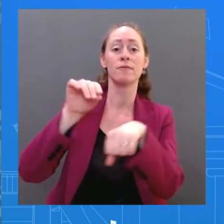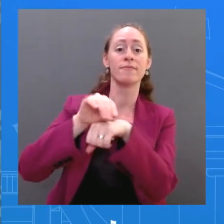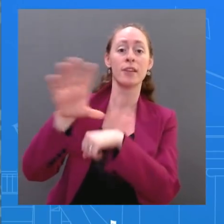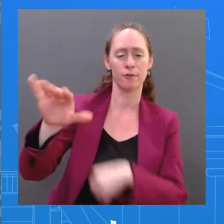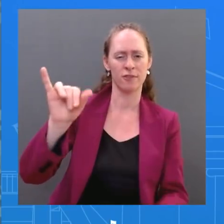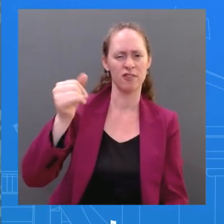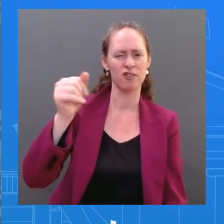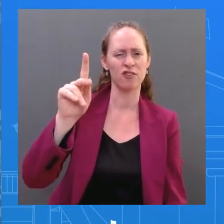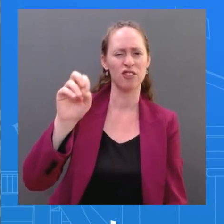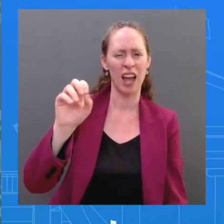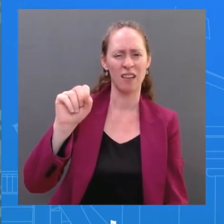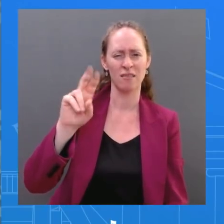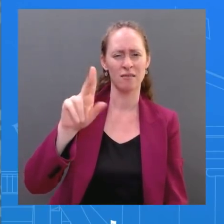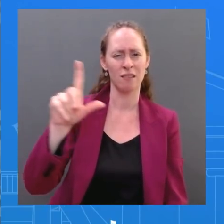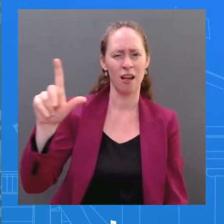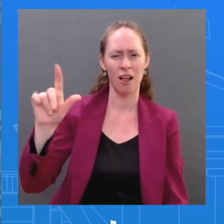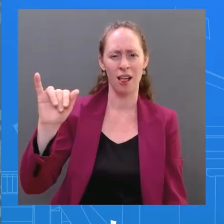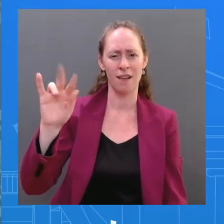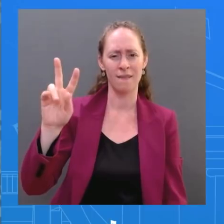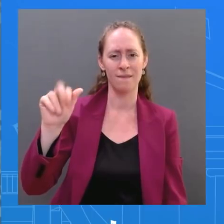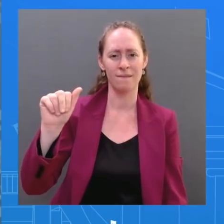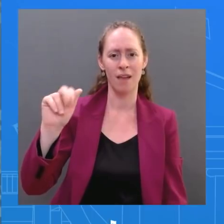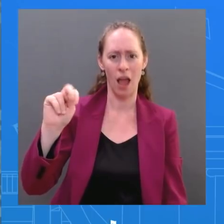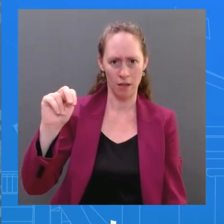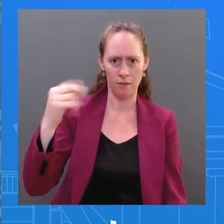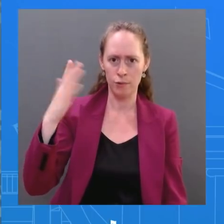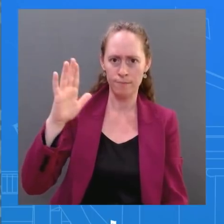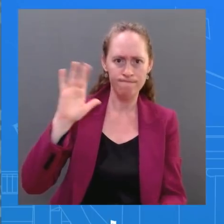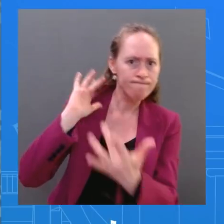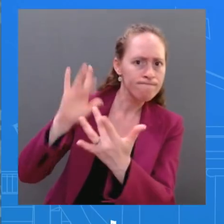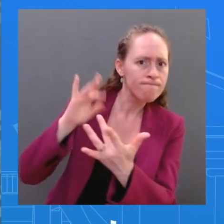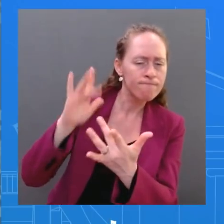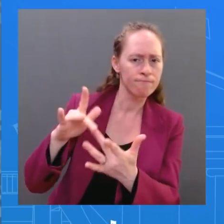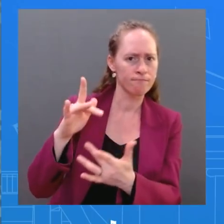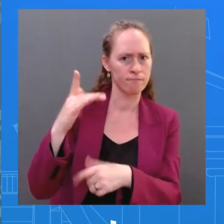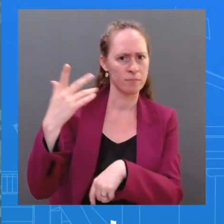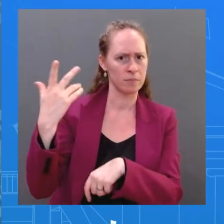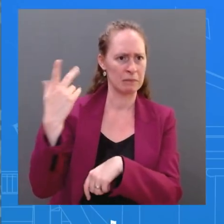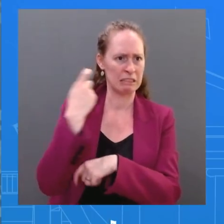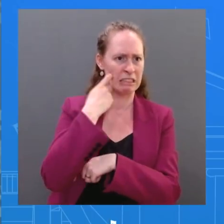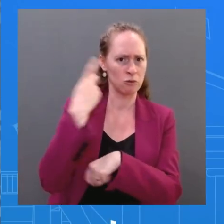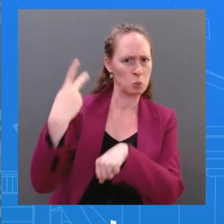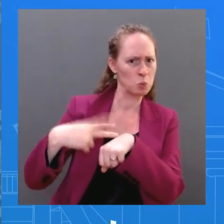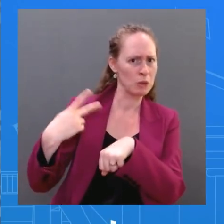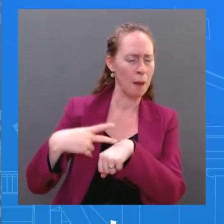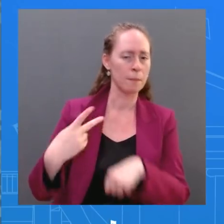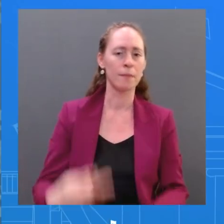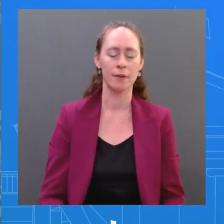This has been top of mind for the national security team, for the State Department.